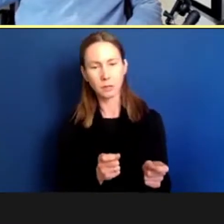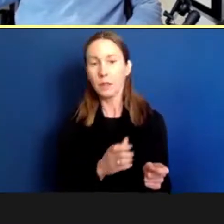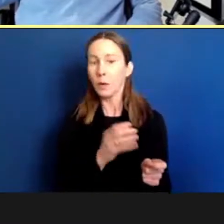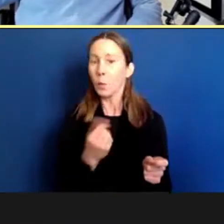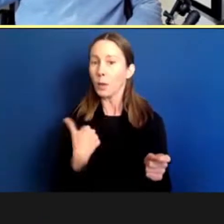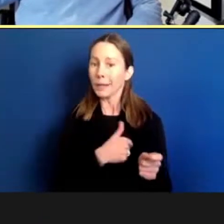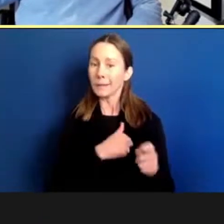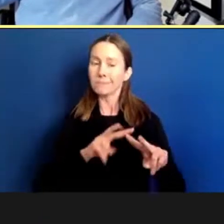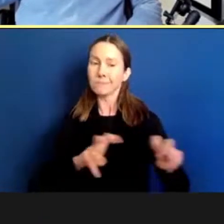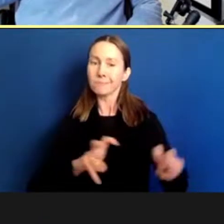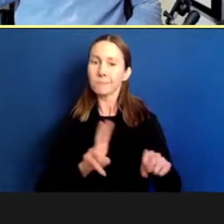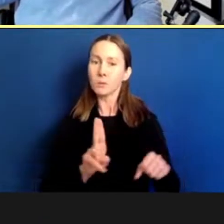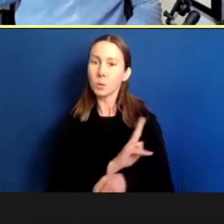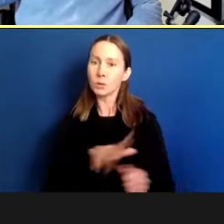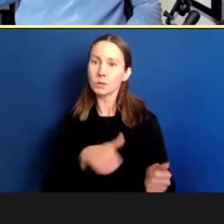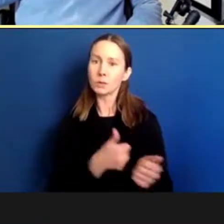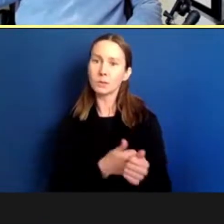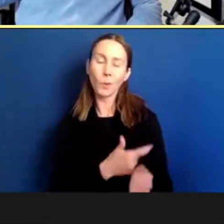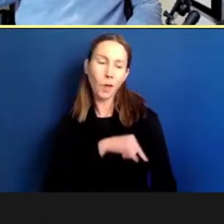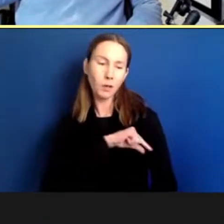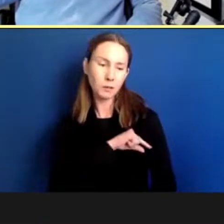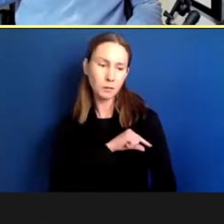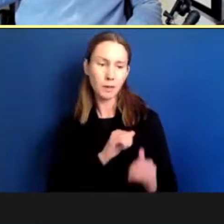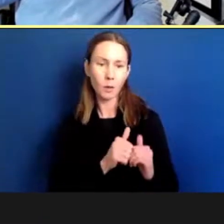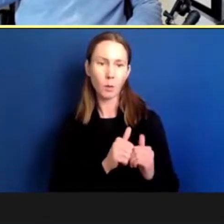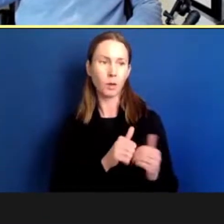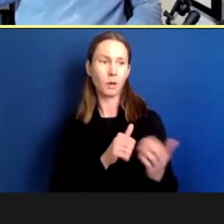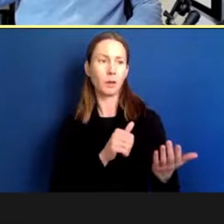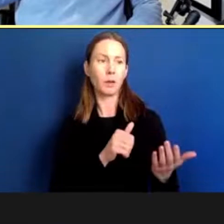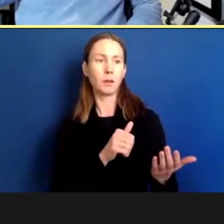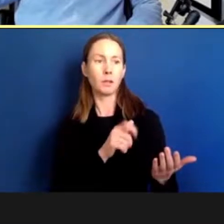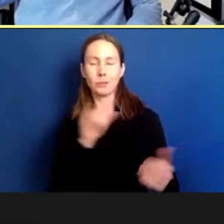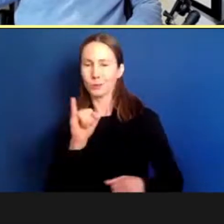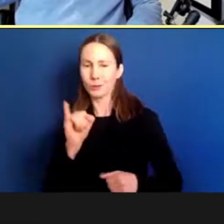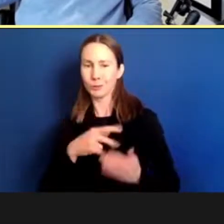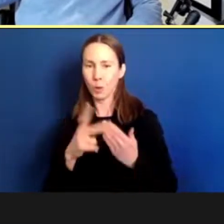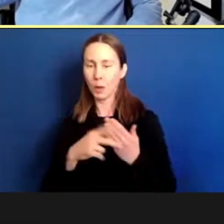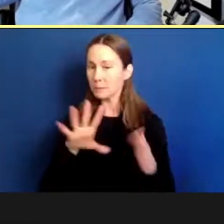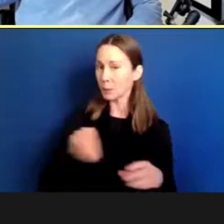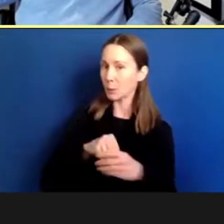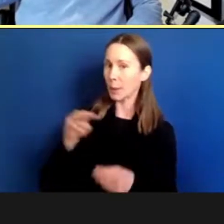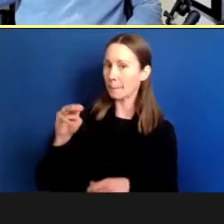use of qualities, by insurance programs including Medicaid, to determine the value of treatment